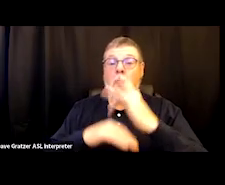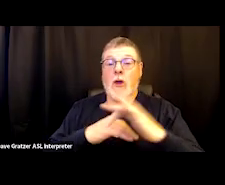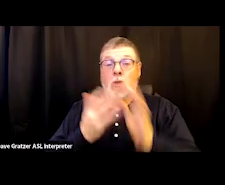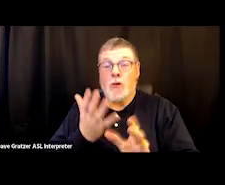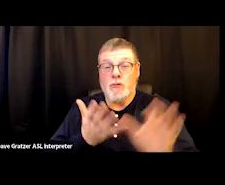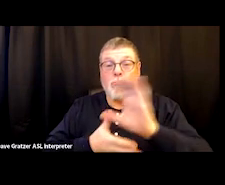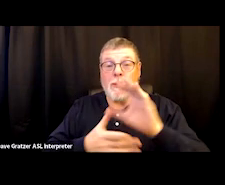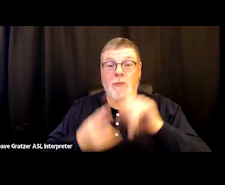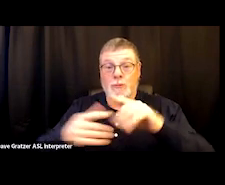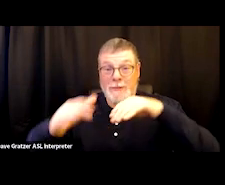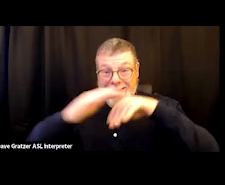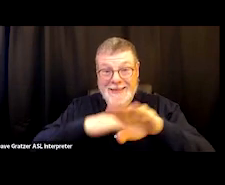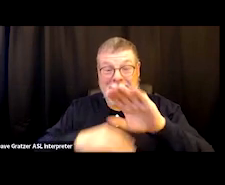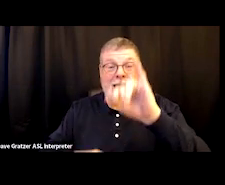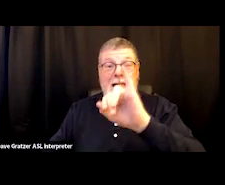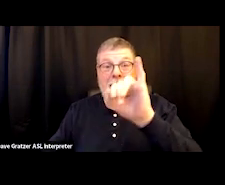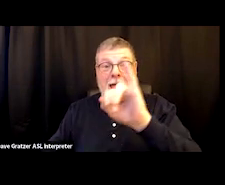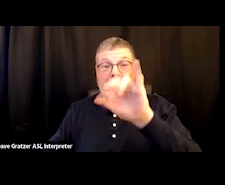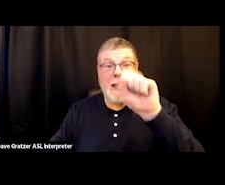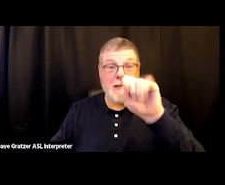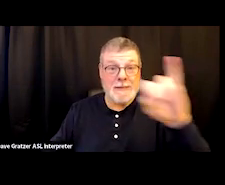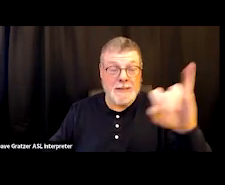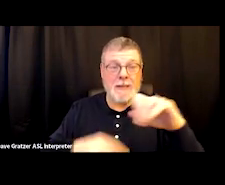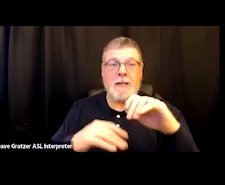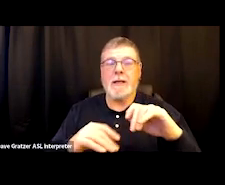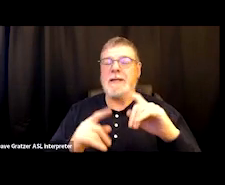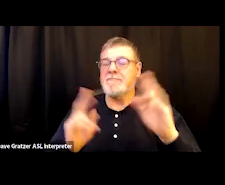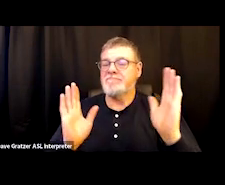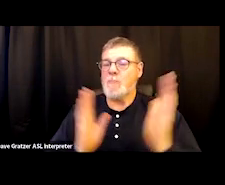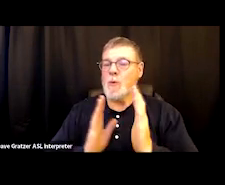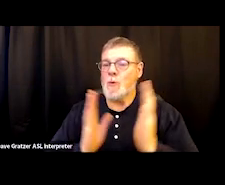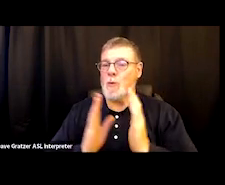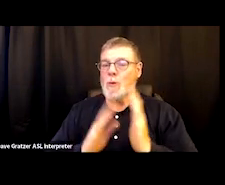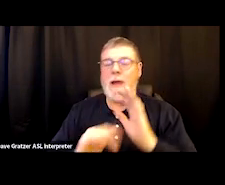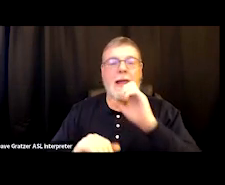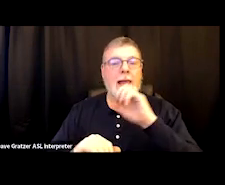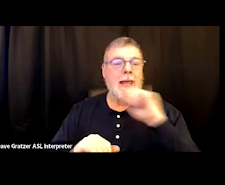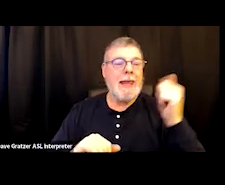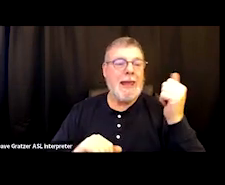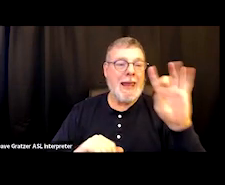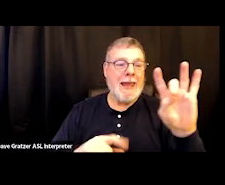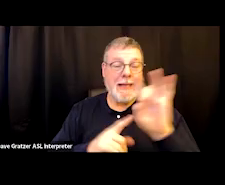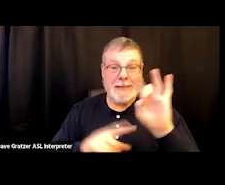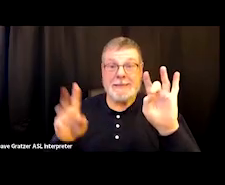to do this ISSI application is narrow. It's for people ages 18 to 65.